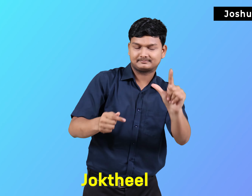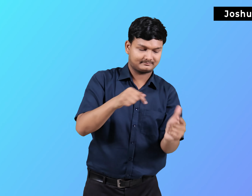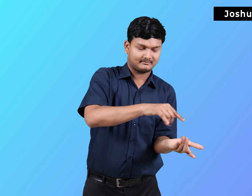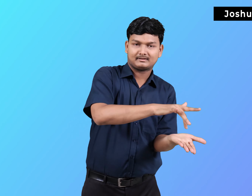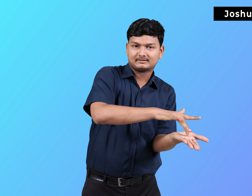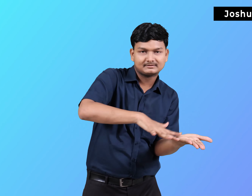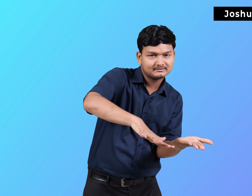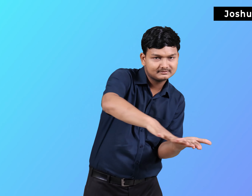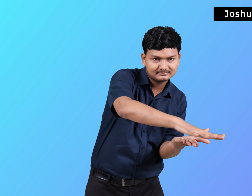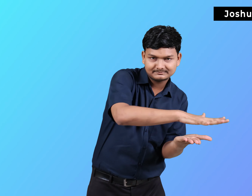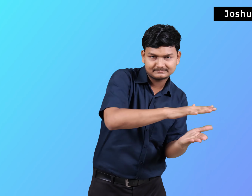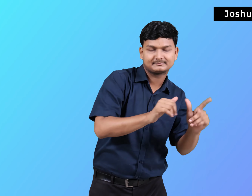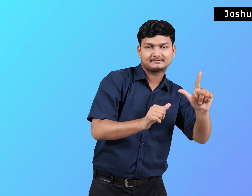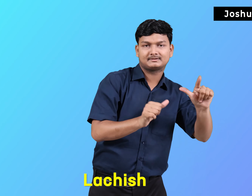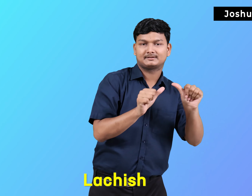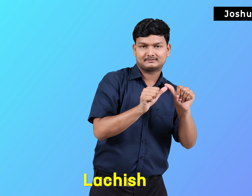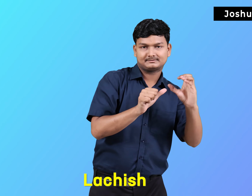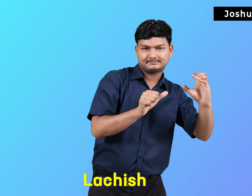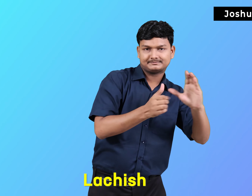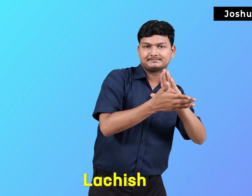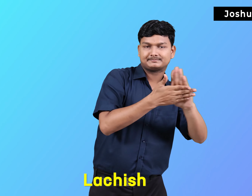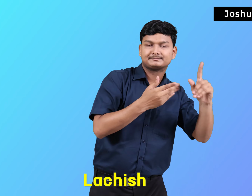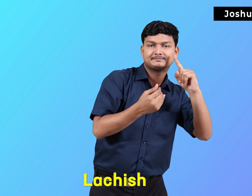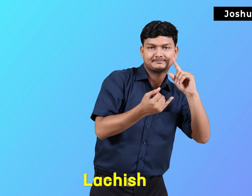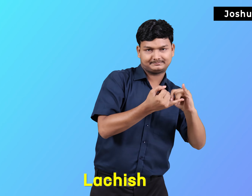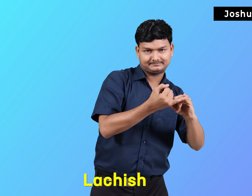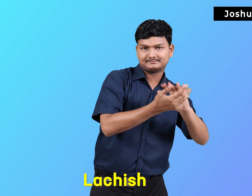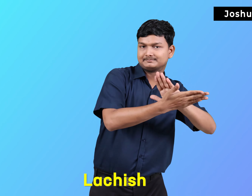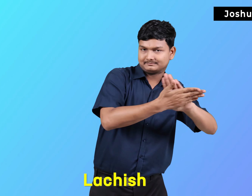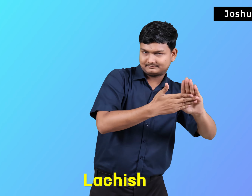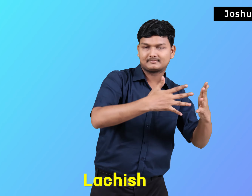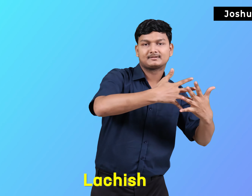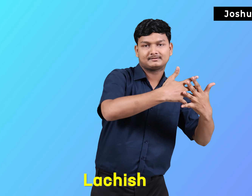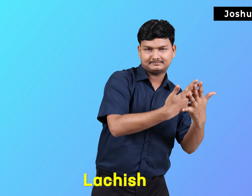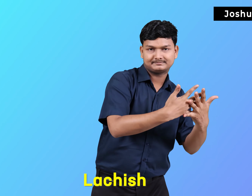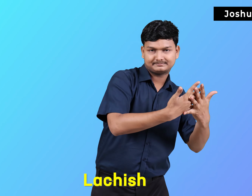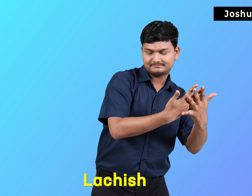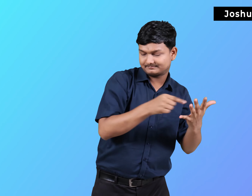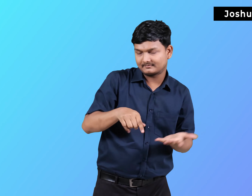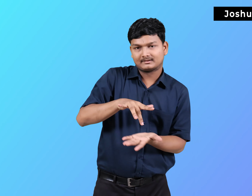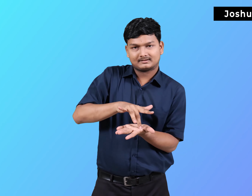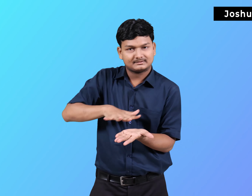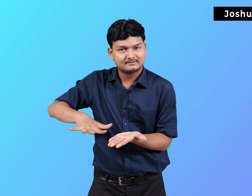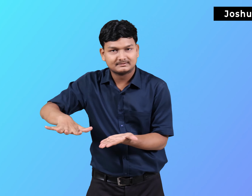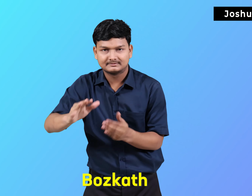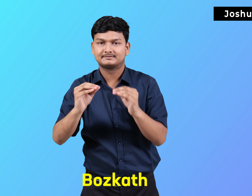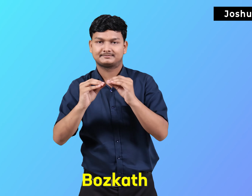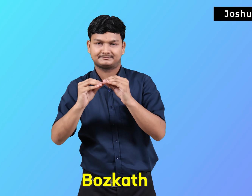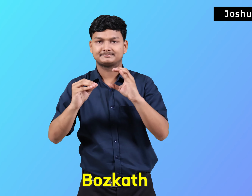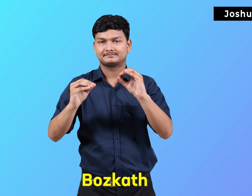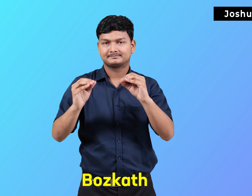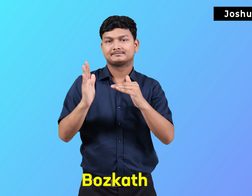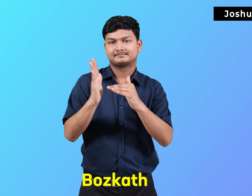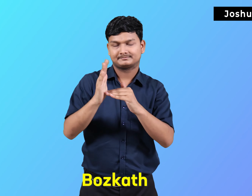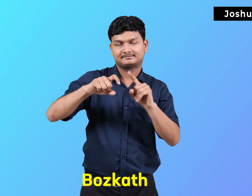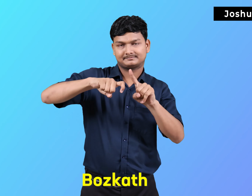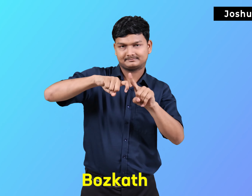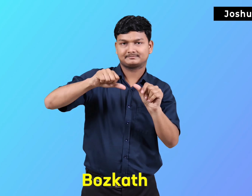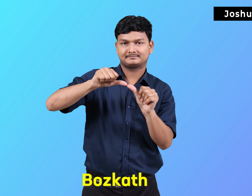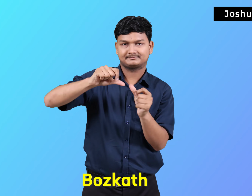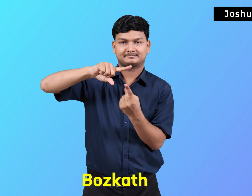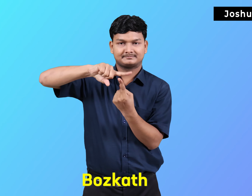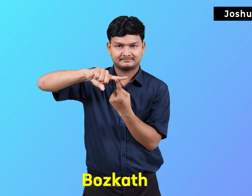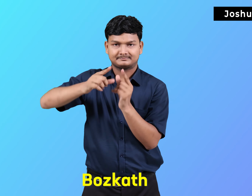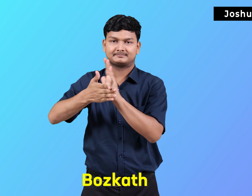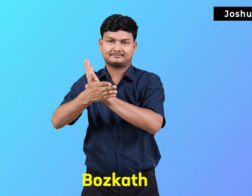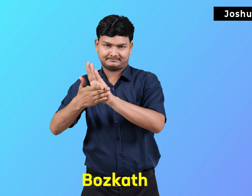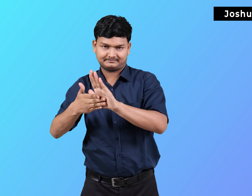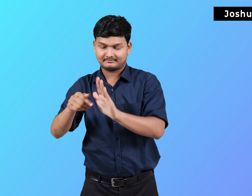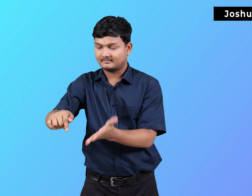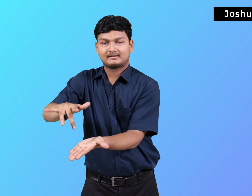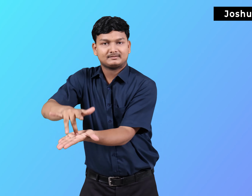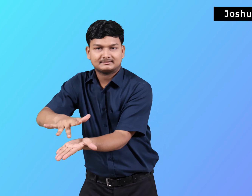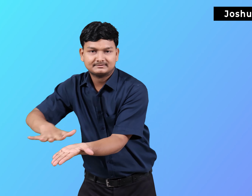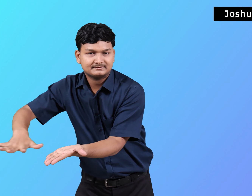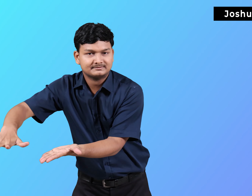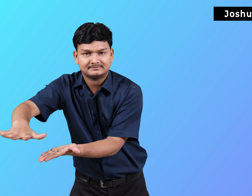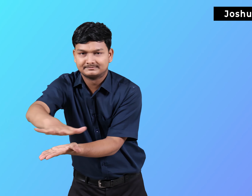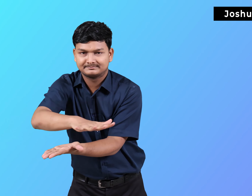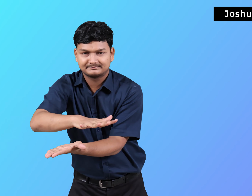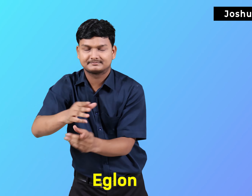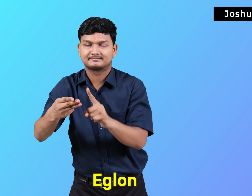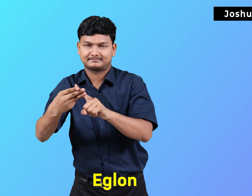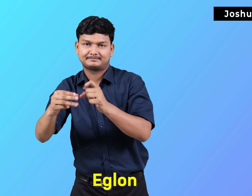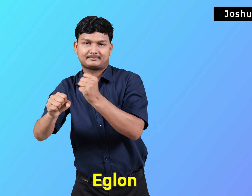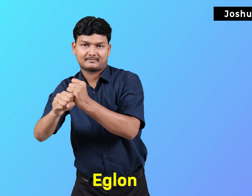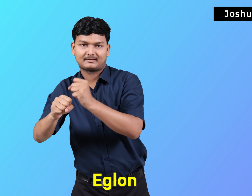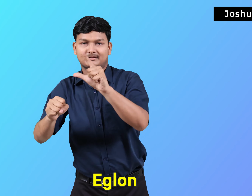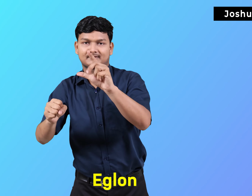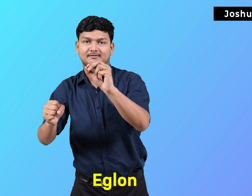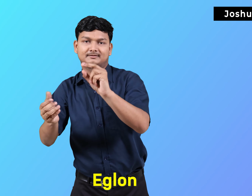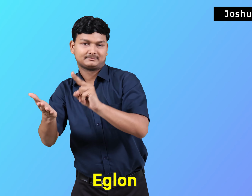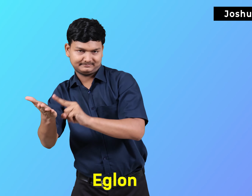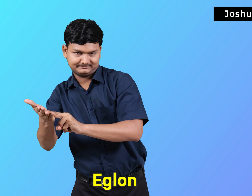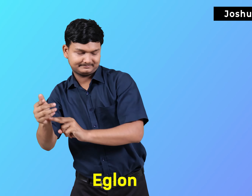Lachish, Bozkath, Eglon,